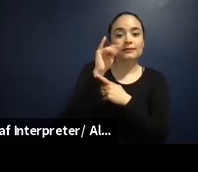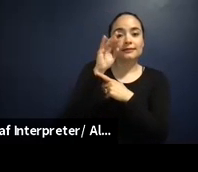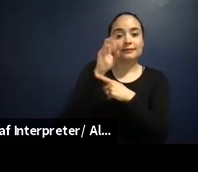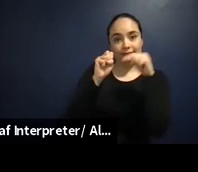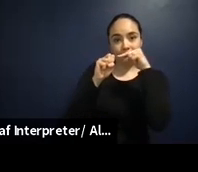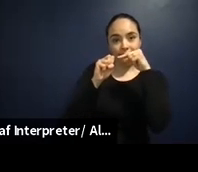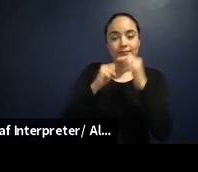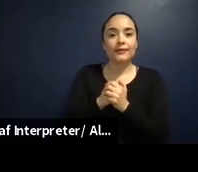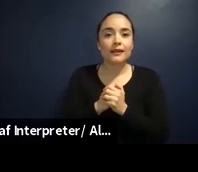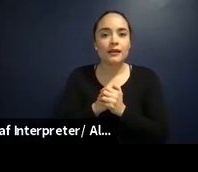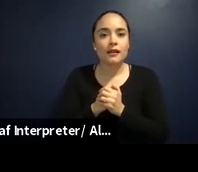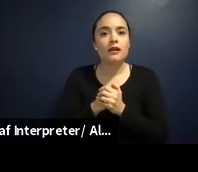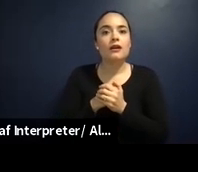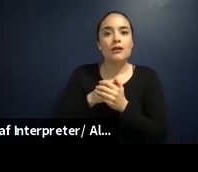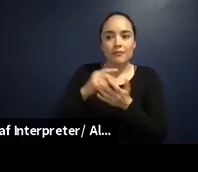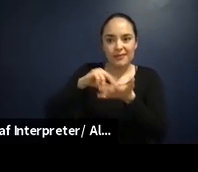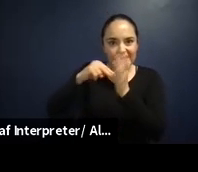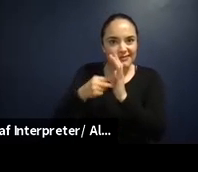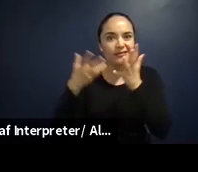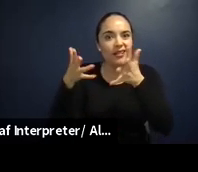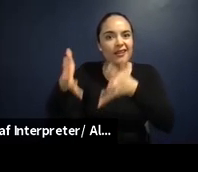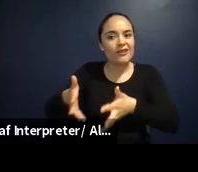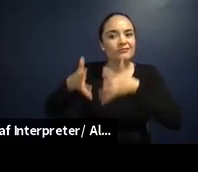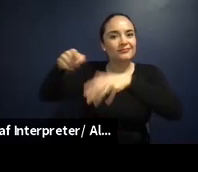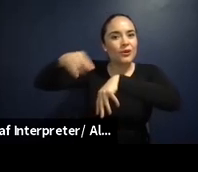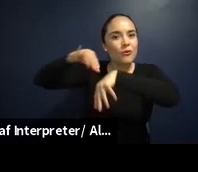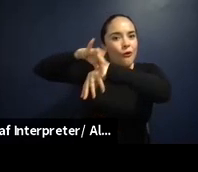little crystals, and if you cut it flat, and use some acid, you can actually etch